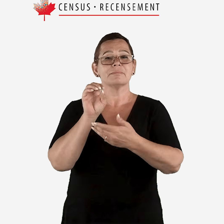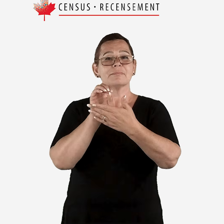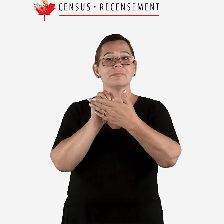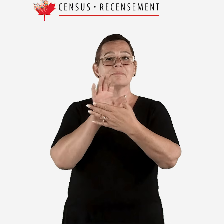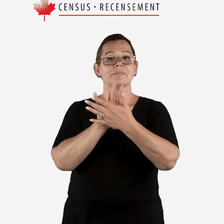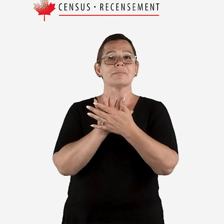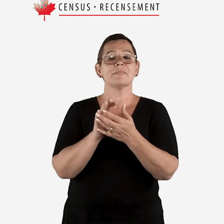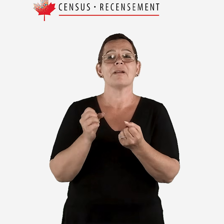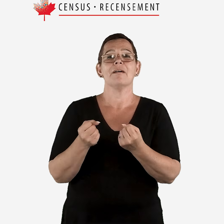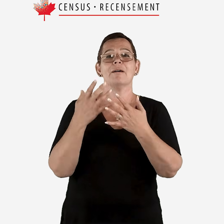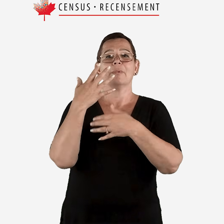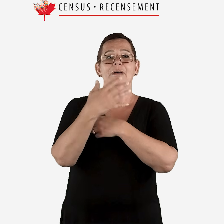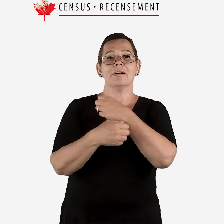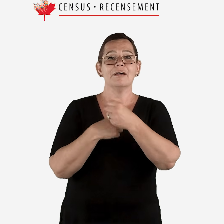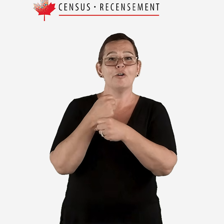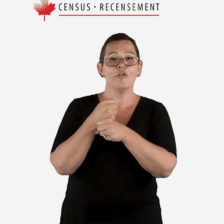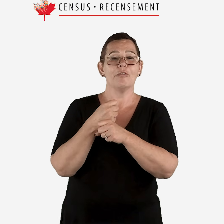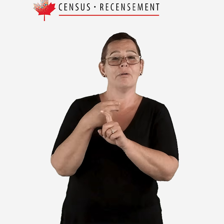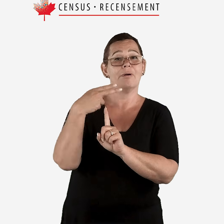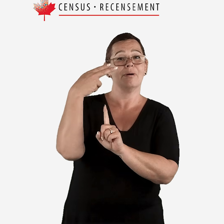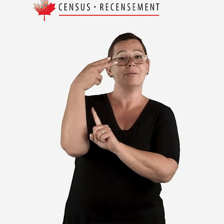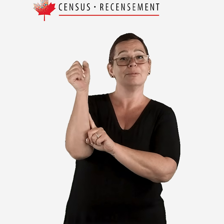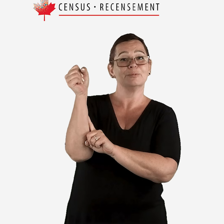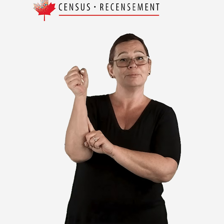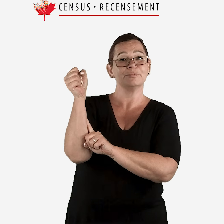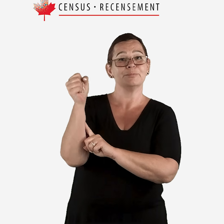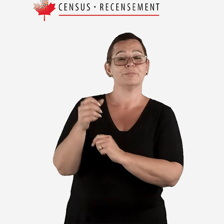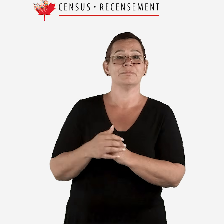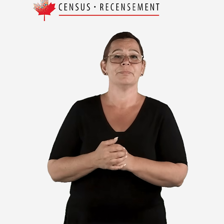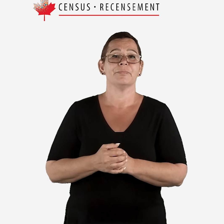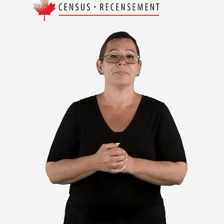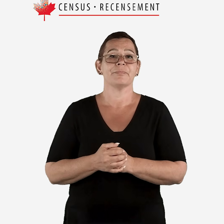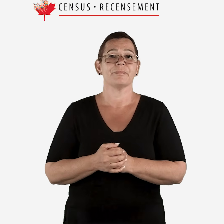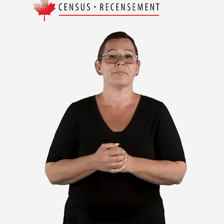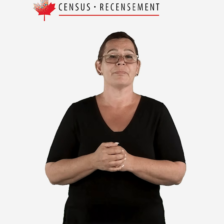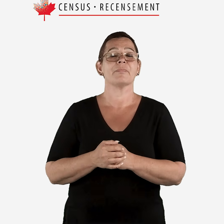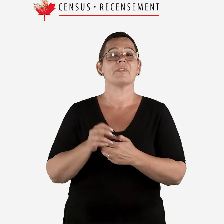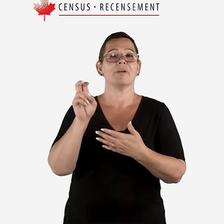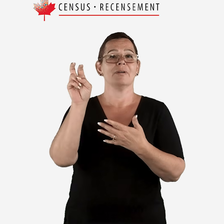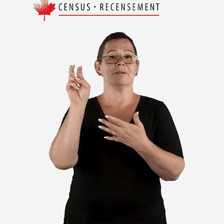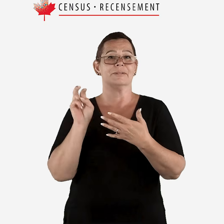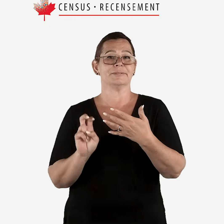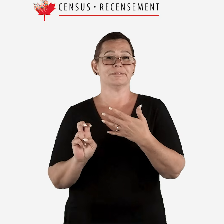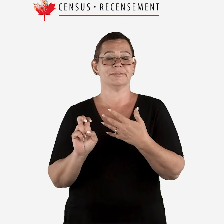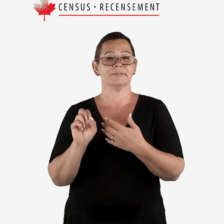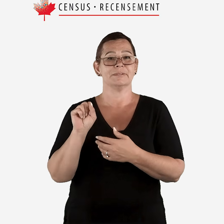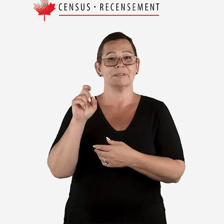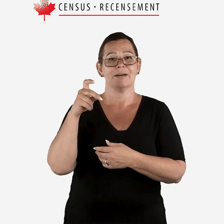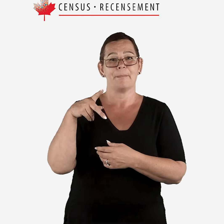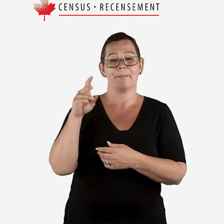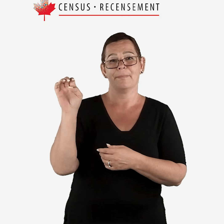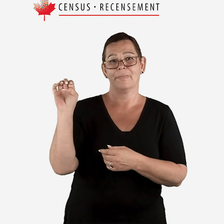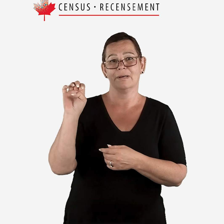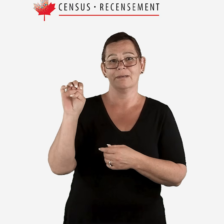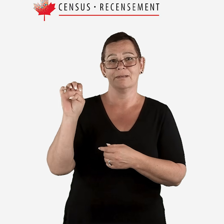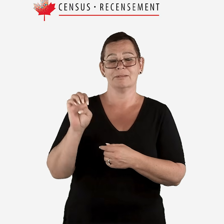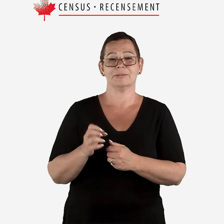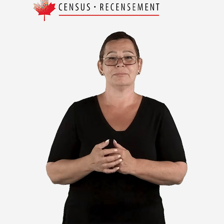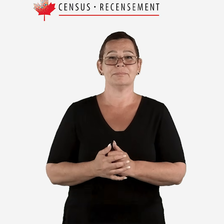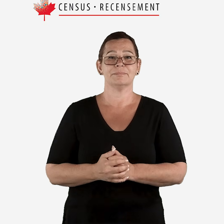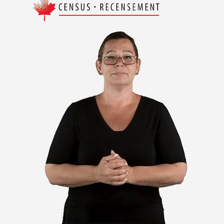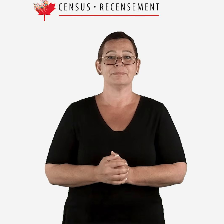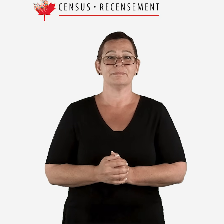Write-in field: Number of years in secondary schooling. Go to Step E